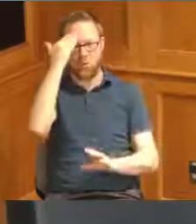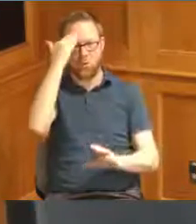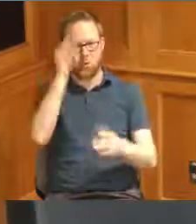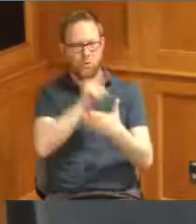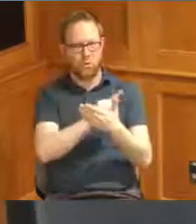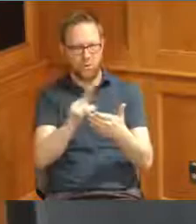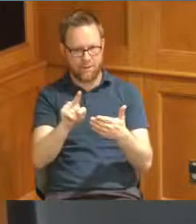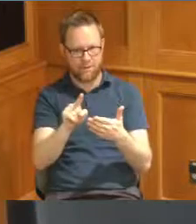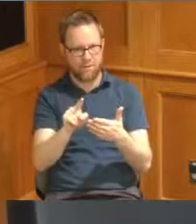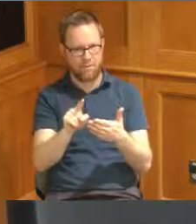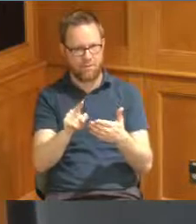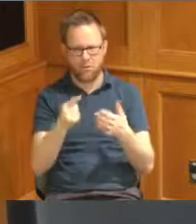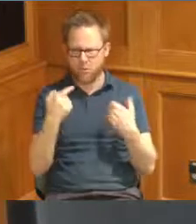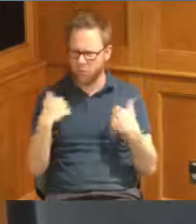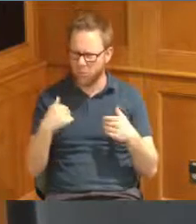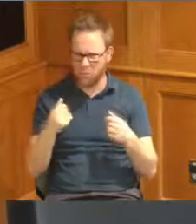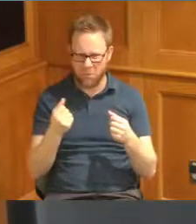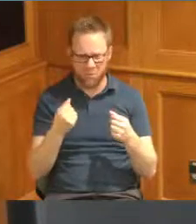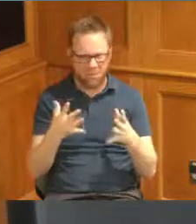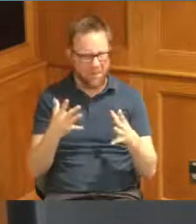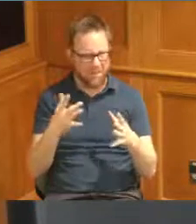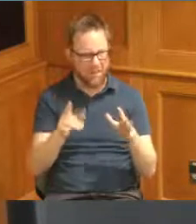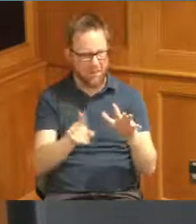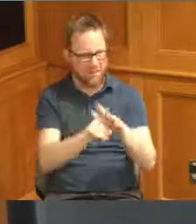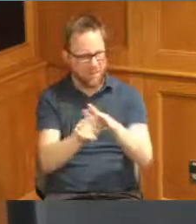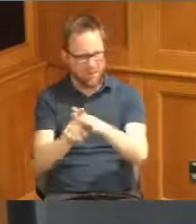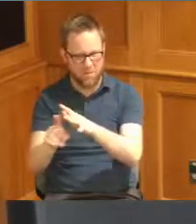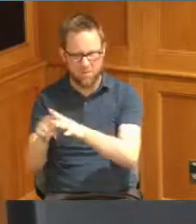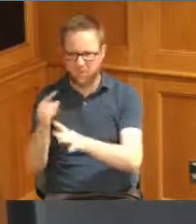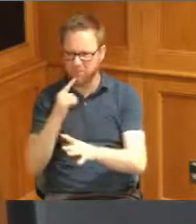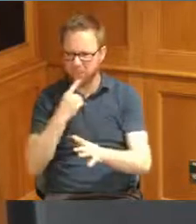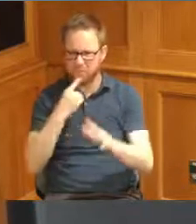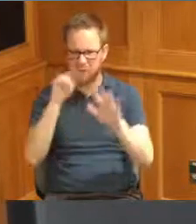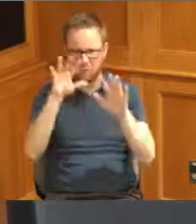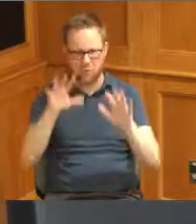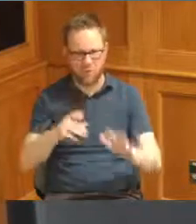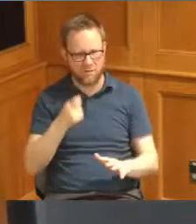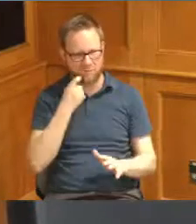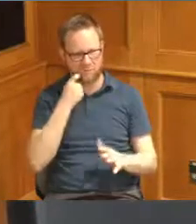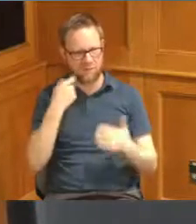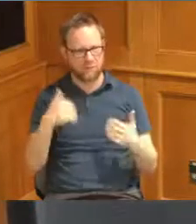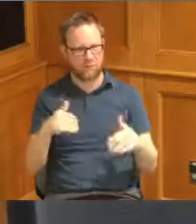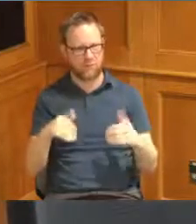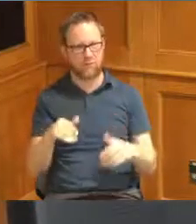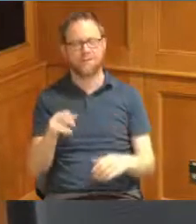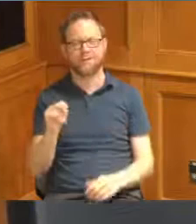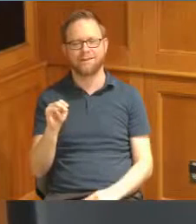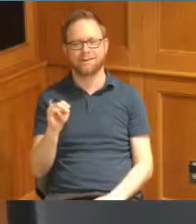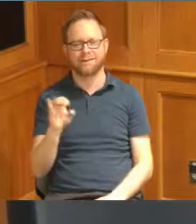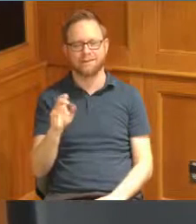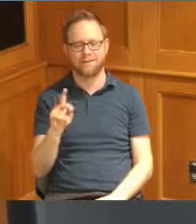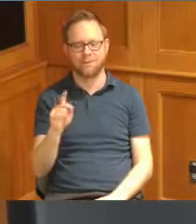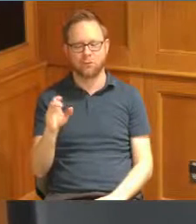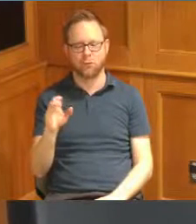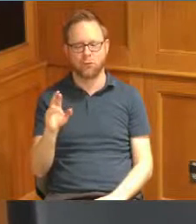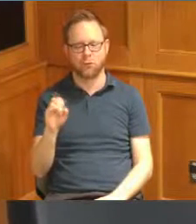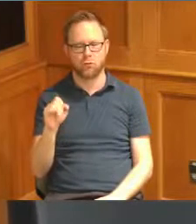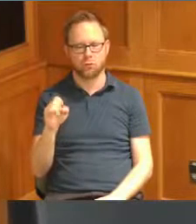been a lot of severe weather unfortunately and Mr Nick Crossley is here and he I mean